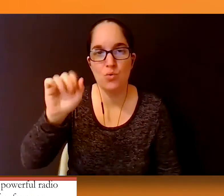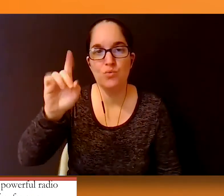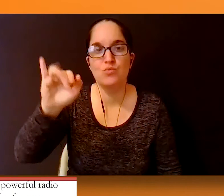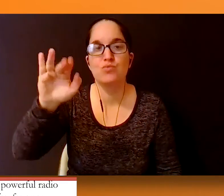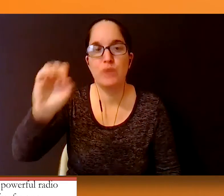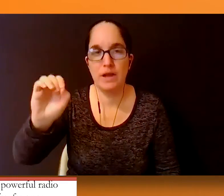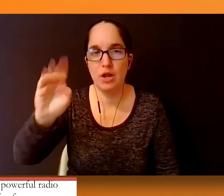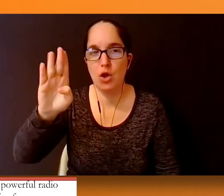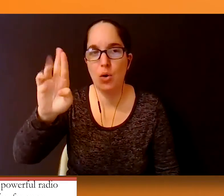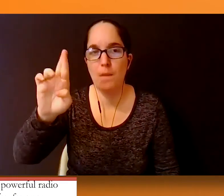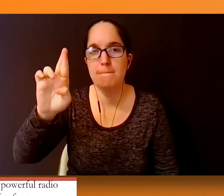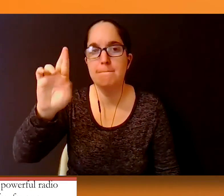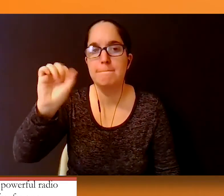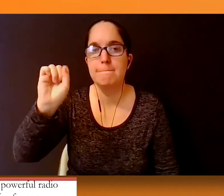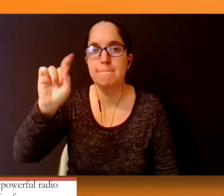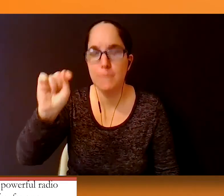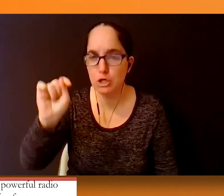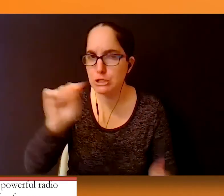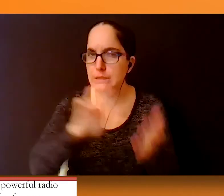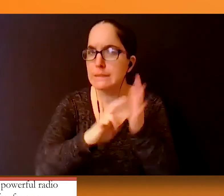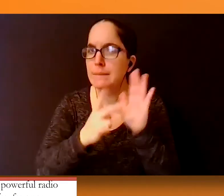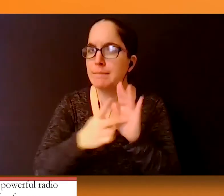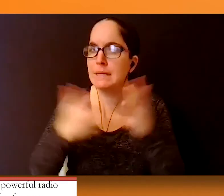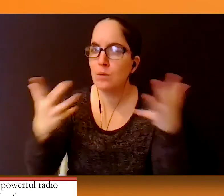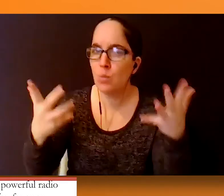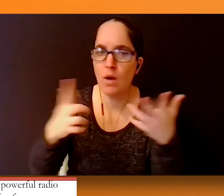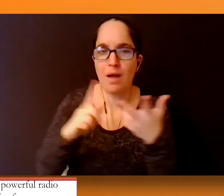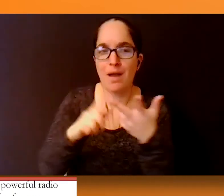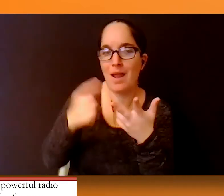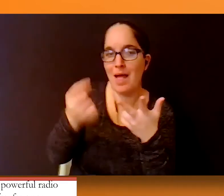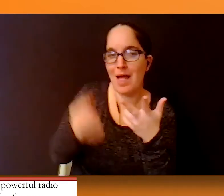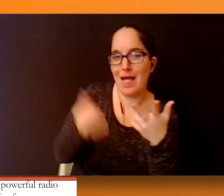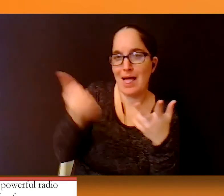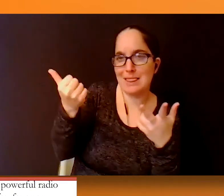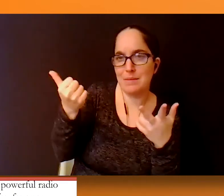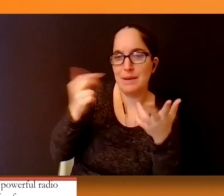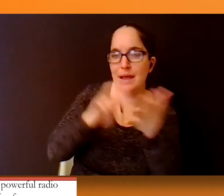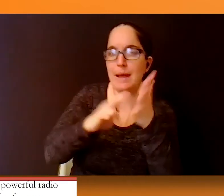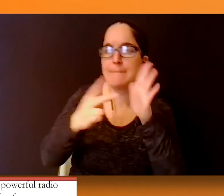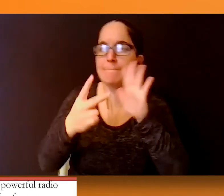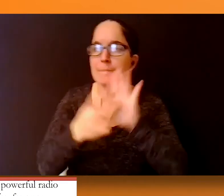these little blue things popping up. Eliminate means. So, you can put in